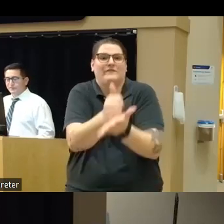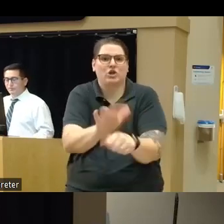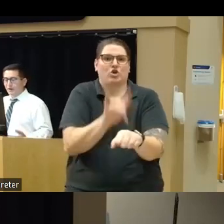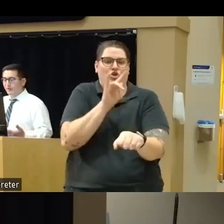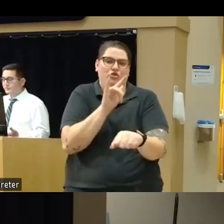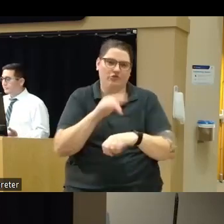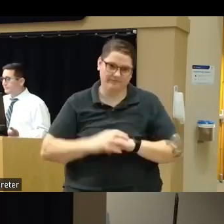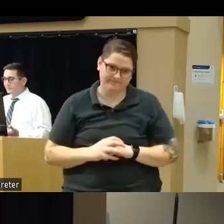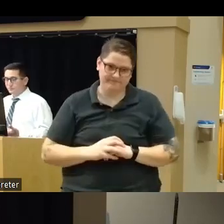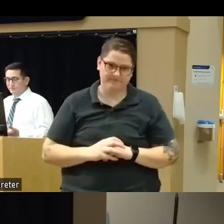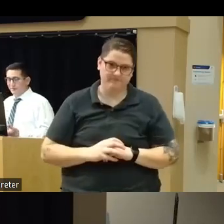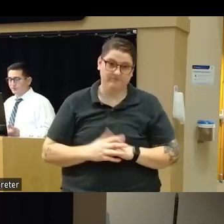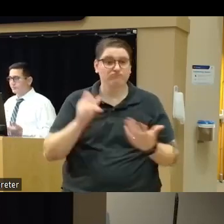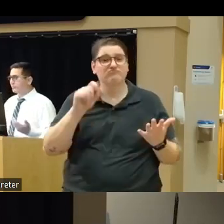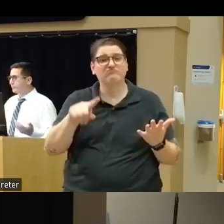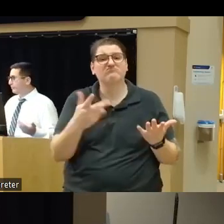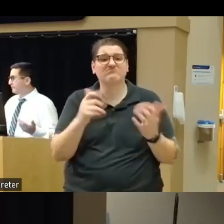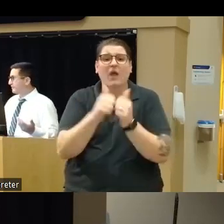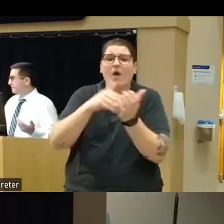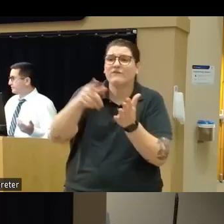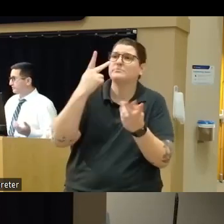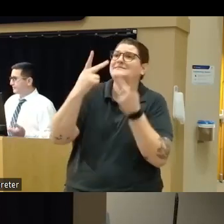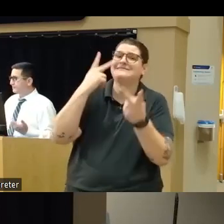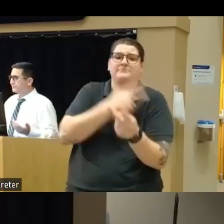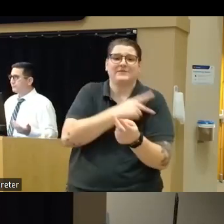and so how often do you see patients with psychosis or report related Vision right so